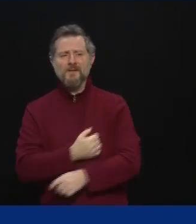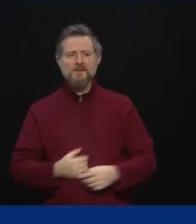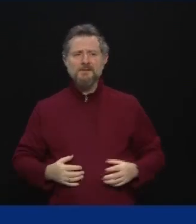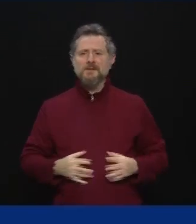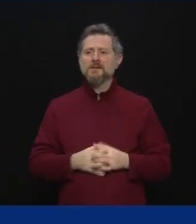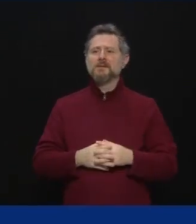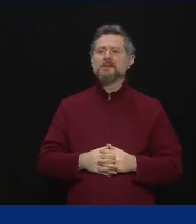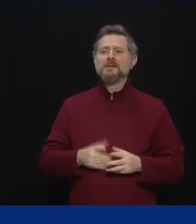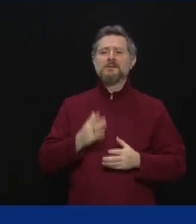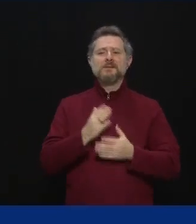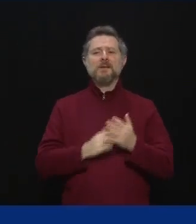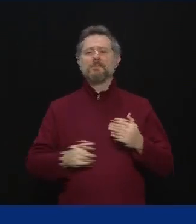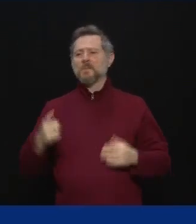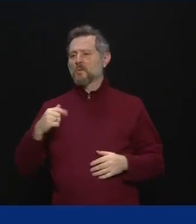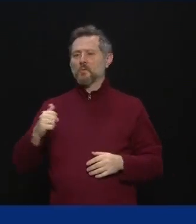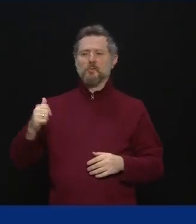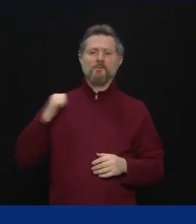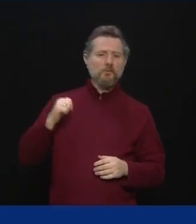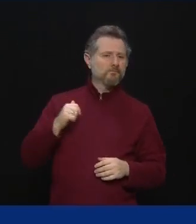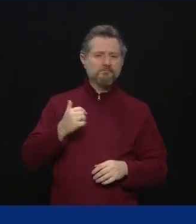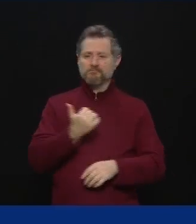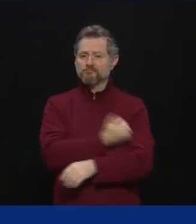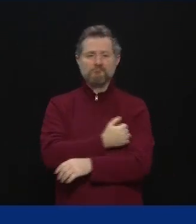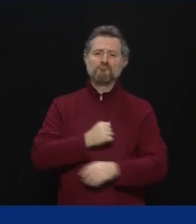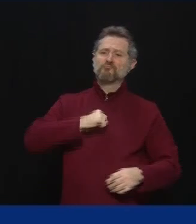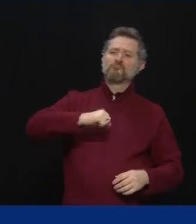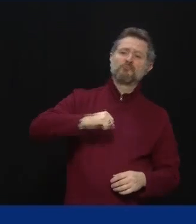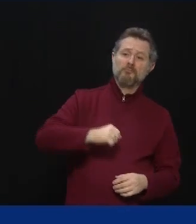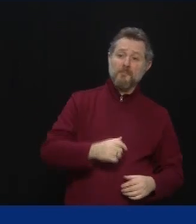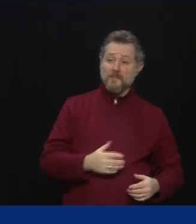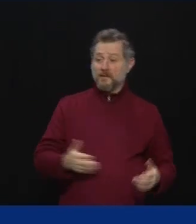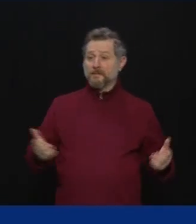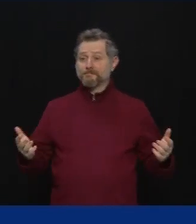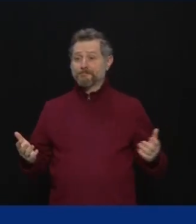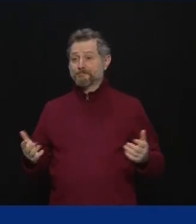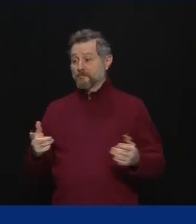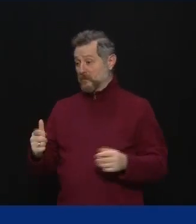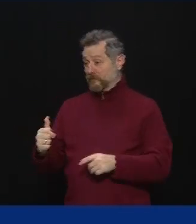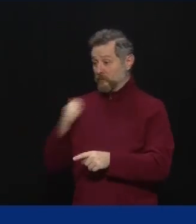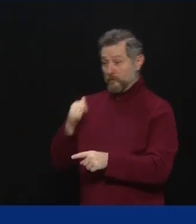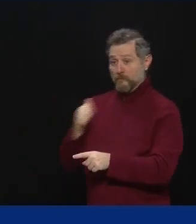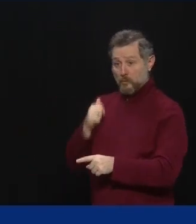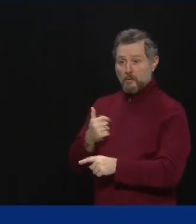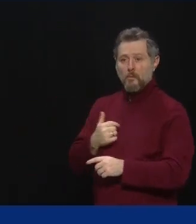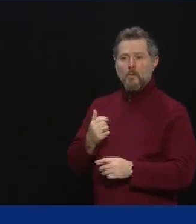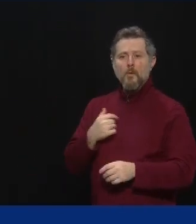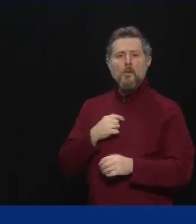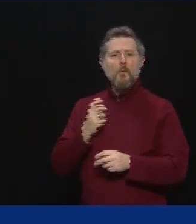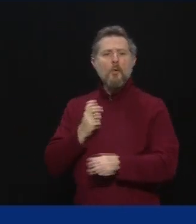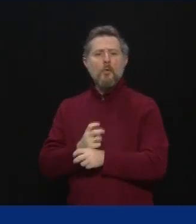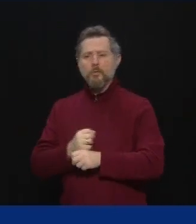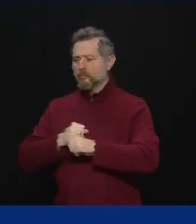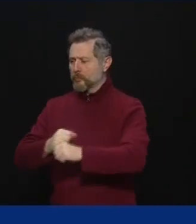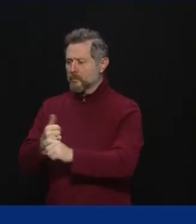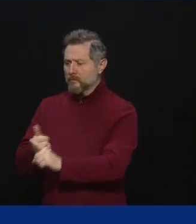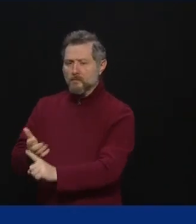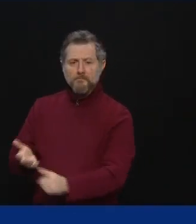WHO WANTS ONE. SO THEY ALL COULD BE 100% VACCINATED, AND THERE HAVE BEEN PEOPLE MADE A DECISION NOT TO.